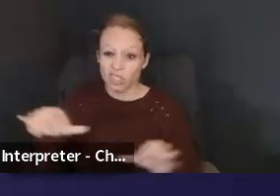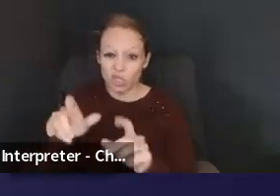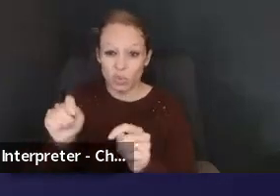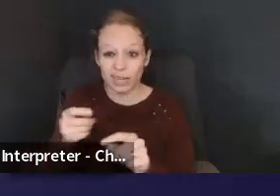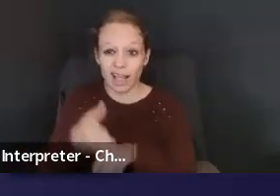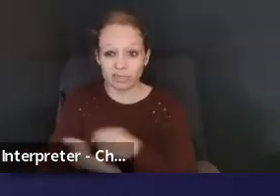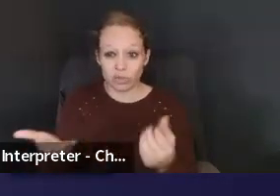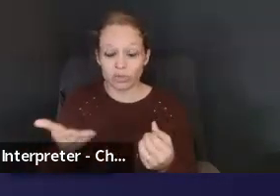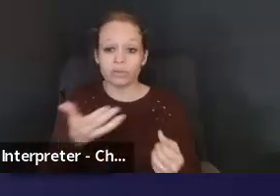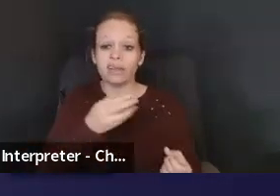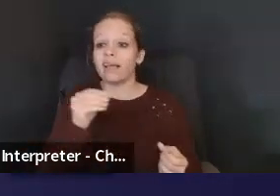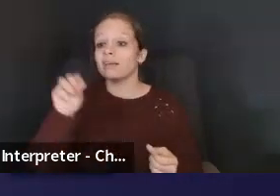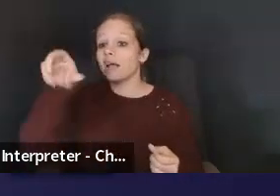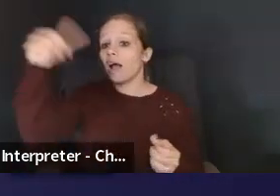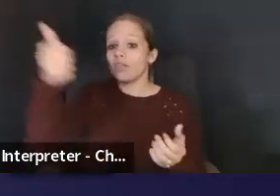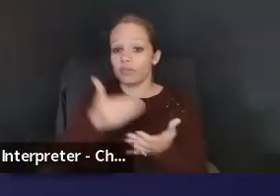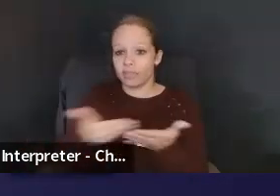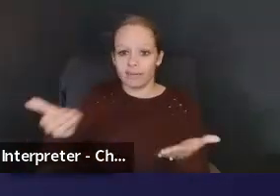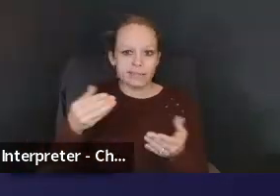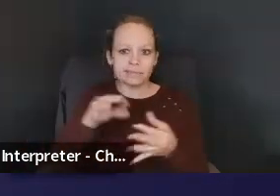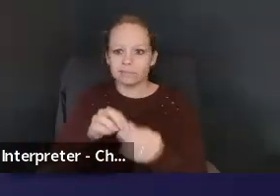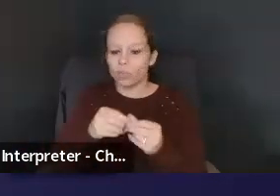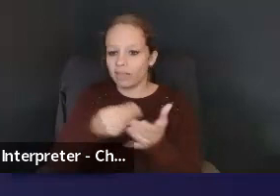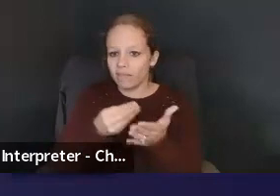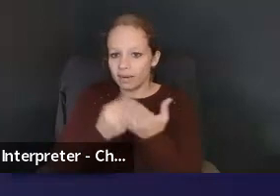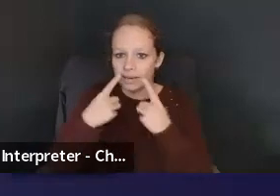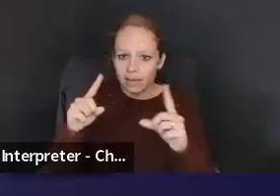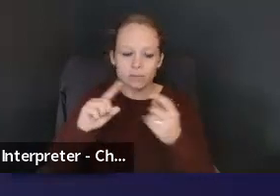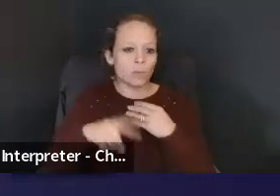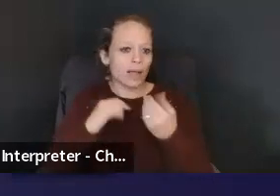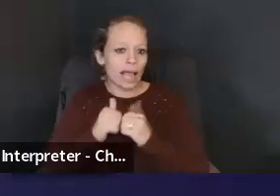else that's in the funding announcement about, you know, how they want you to disseminate. You want